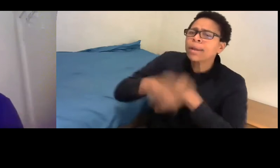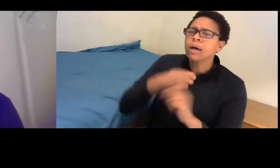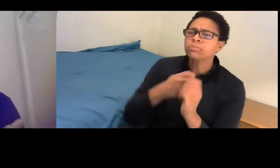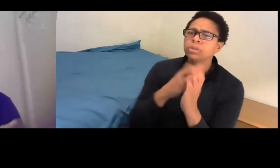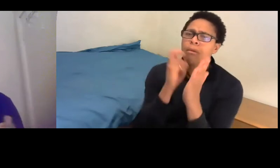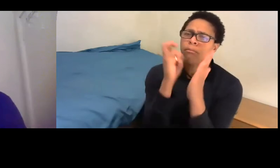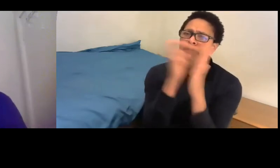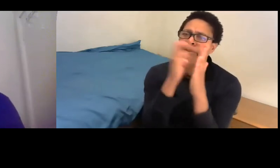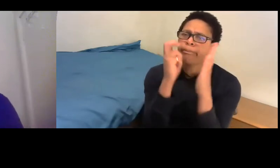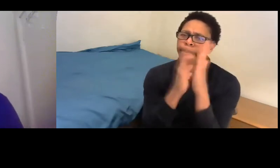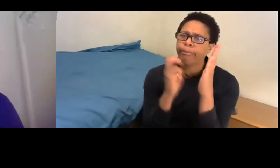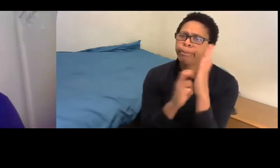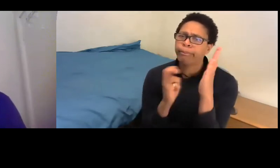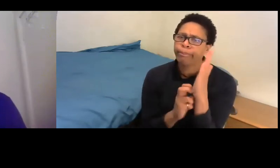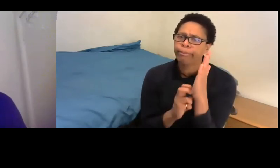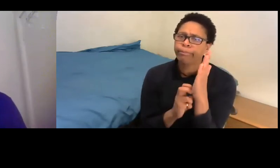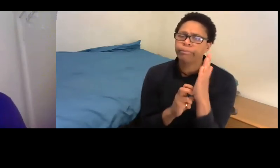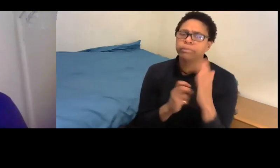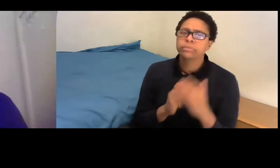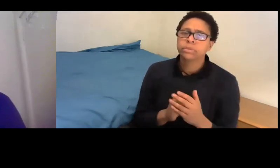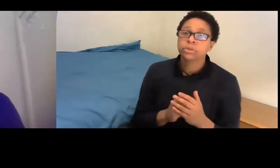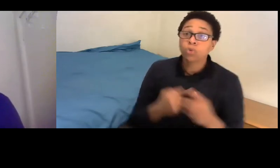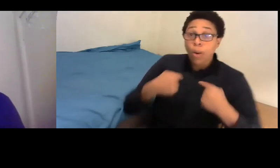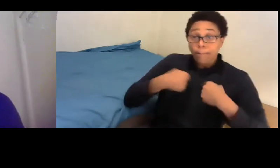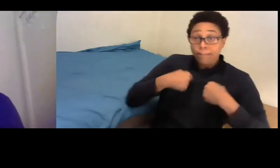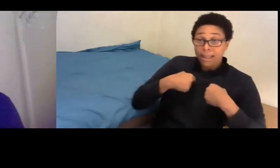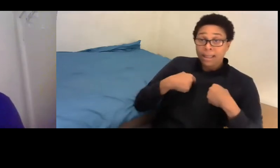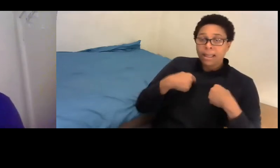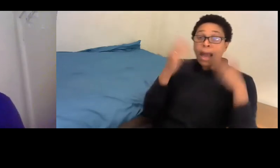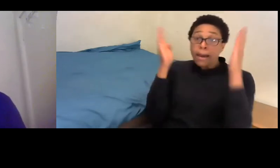state, so where I come from, for example, the Islamic family laws